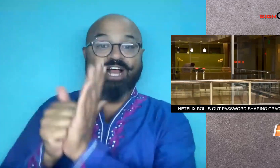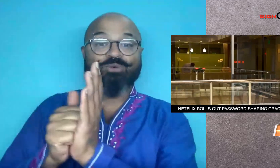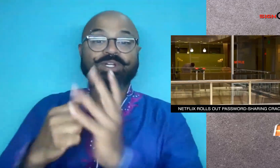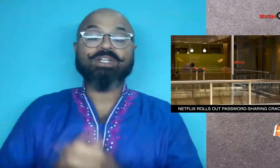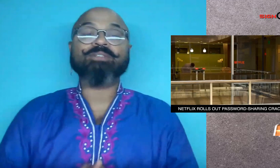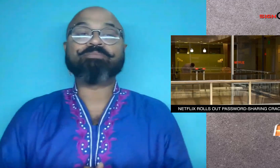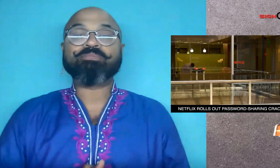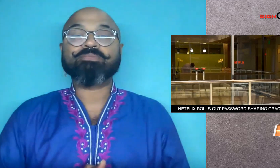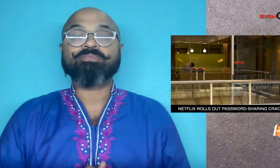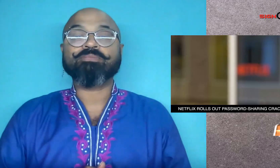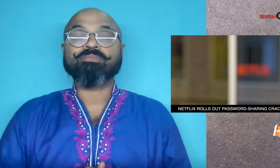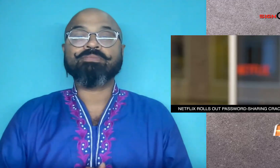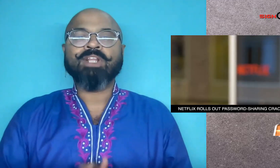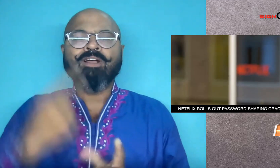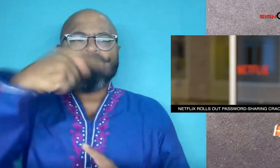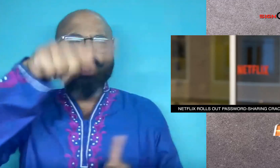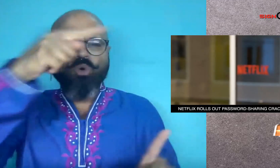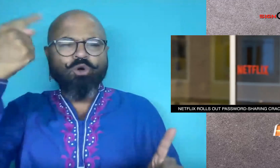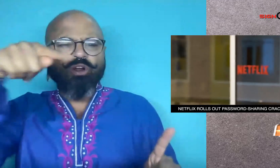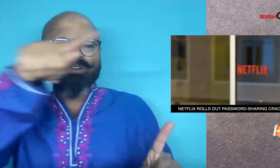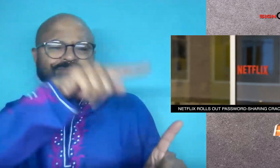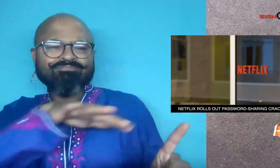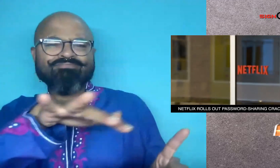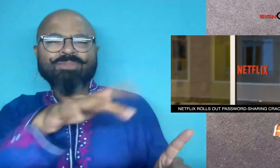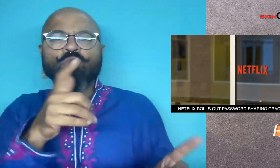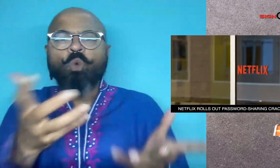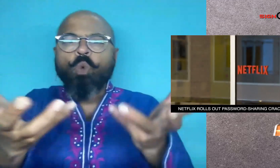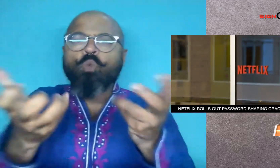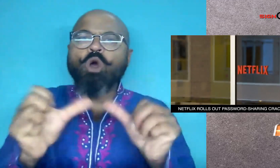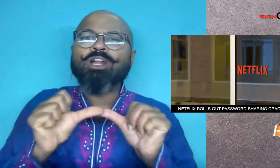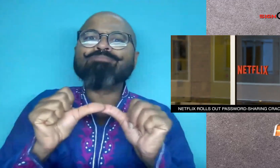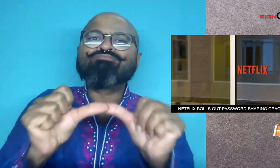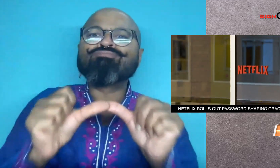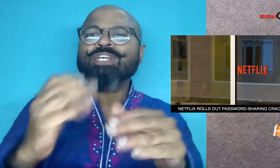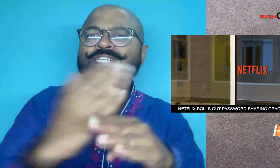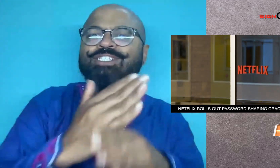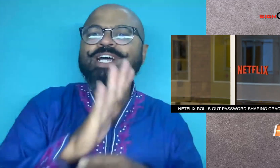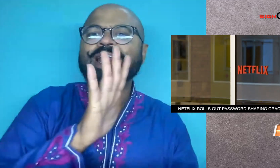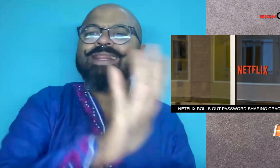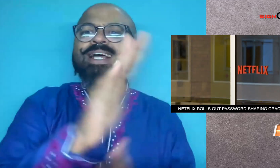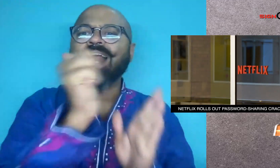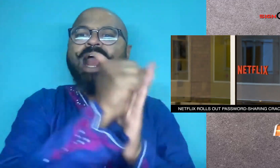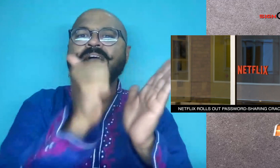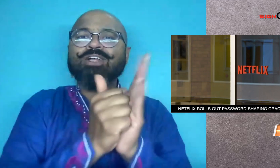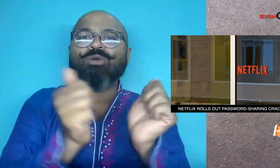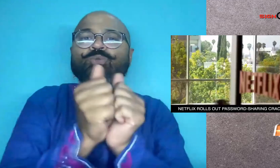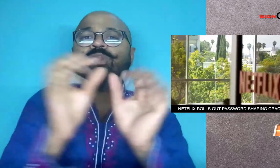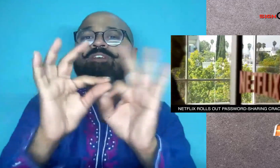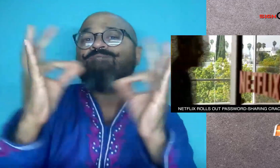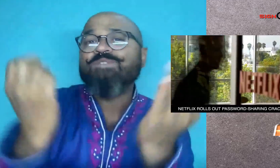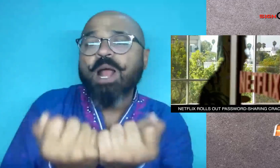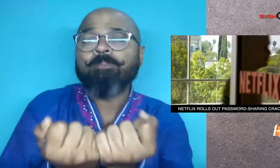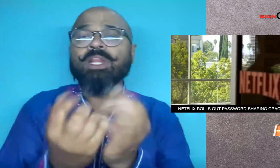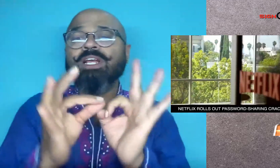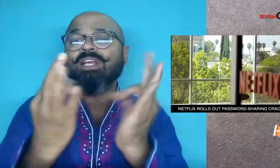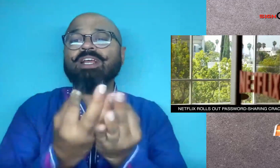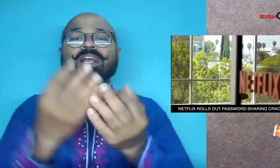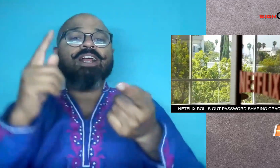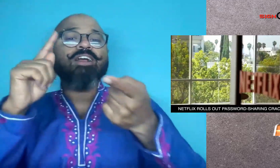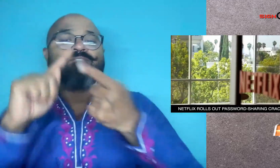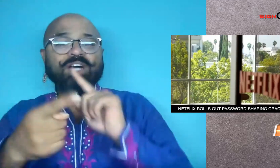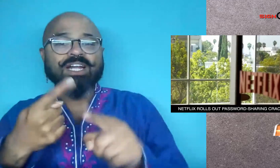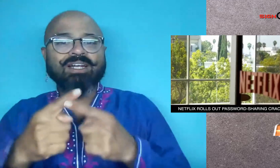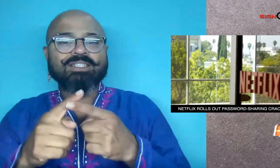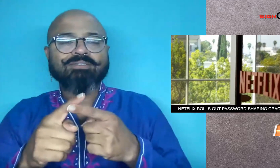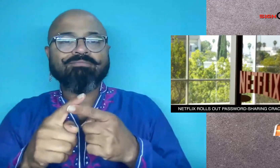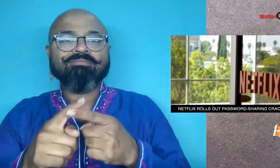feature allows users to transfer their current profiles to a new paid account For those who